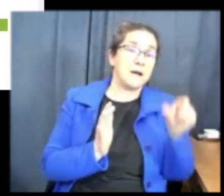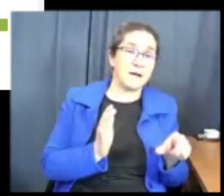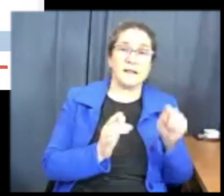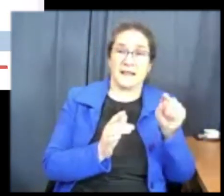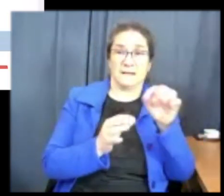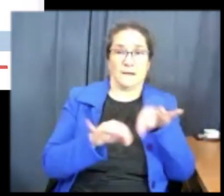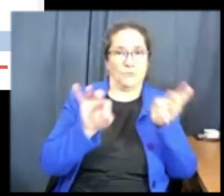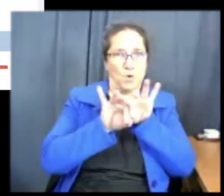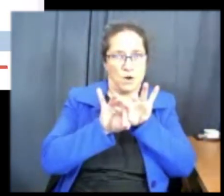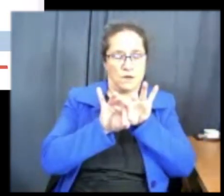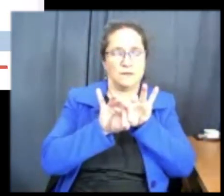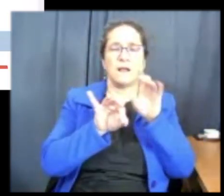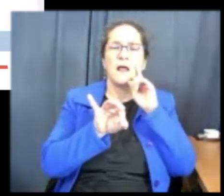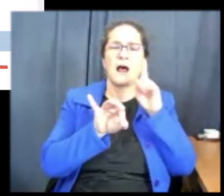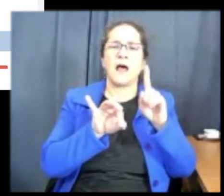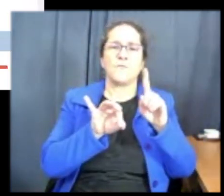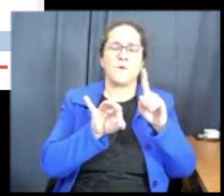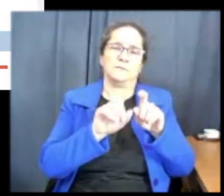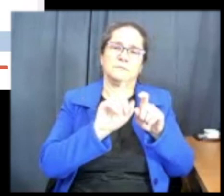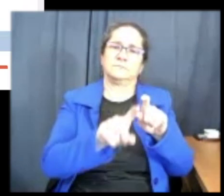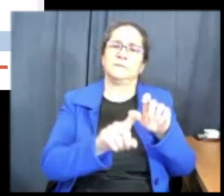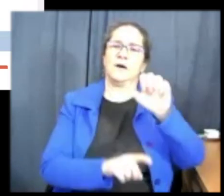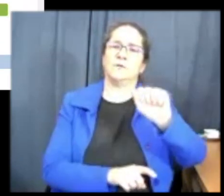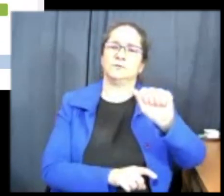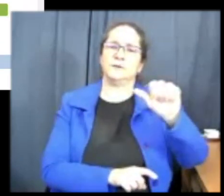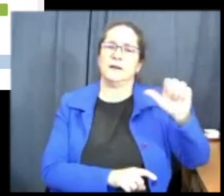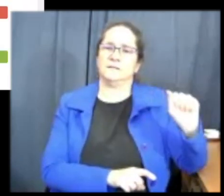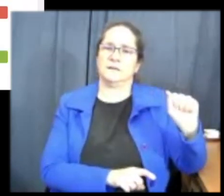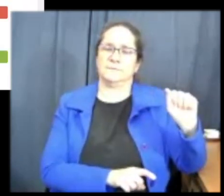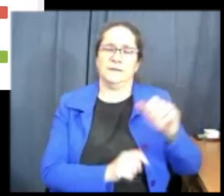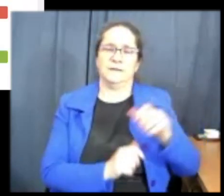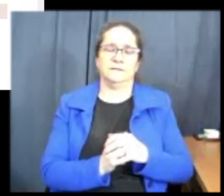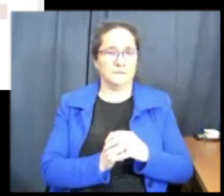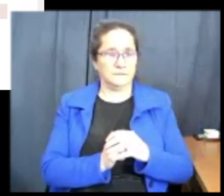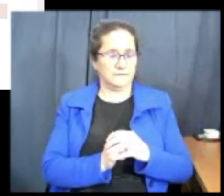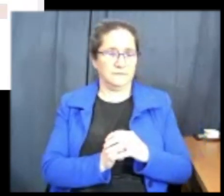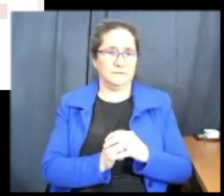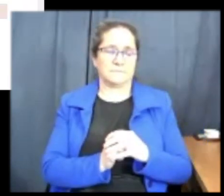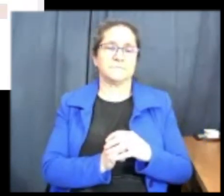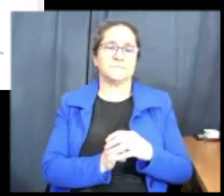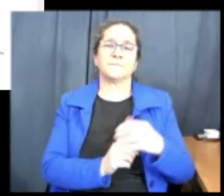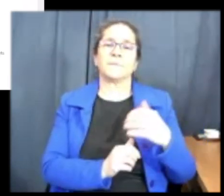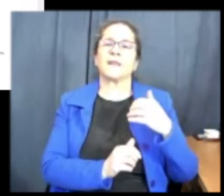I'm going to open up alternative assessment and you have your charts in here.